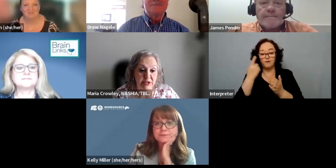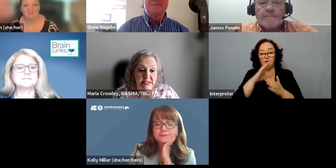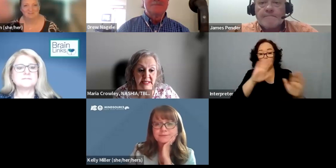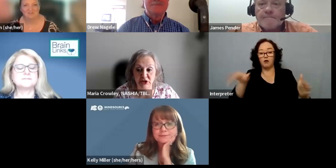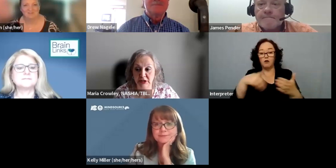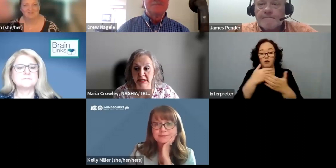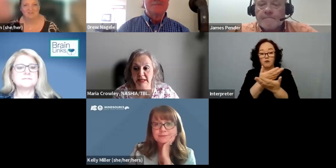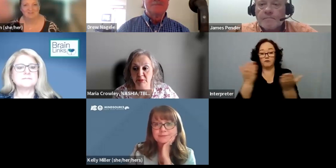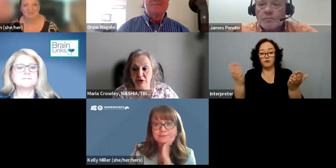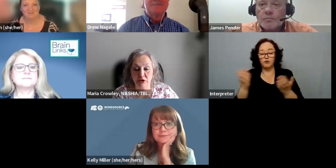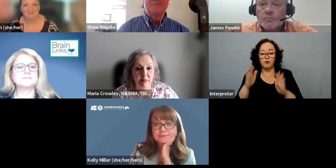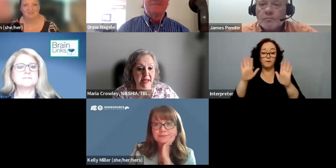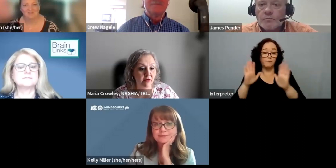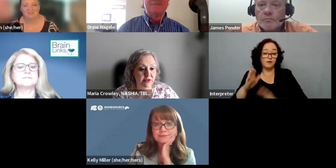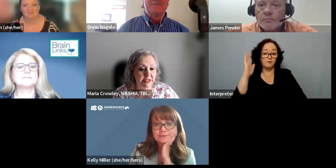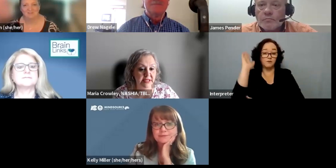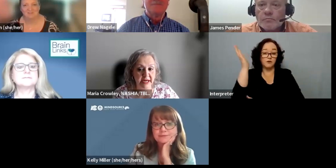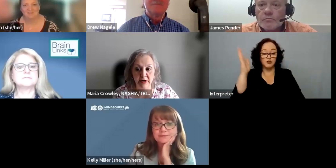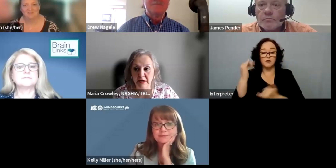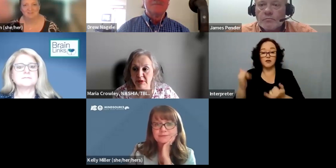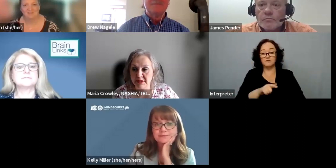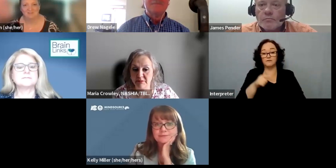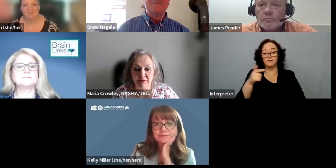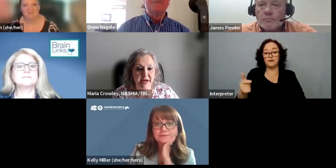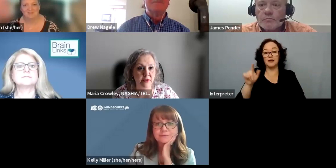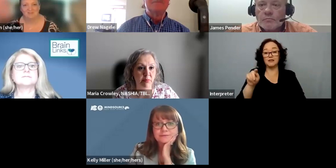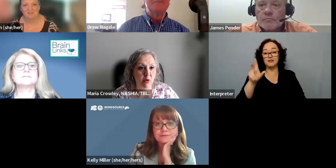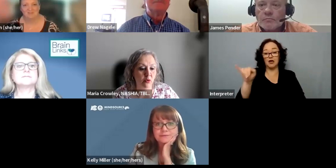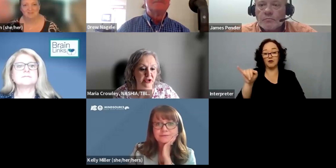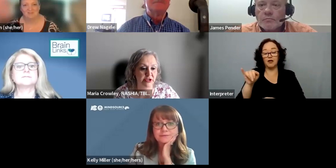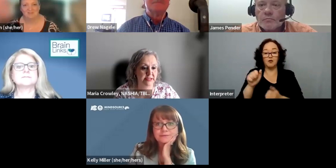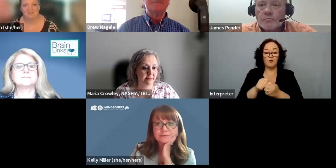presentation. And I'm going to turn it back over to Terry with some final poll questions.